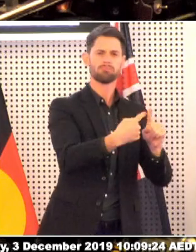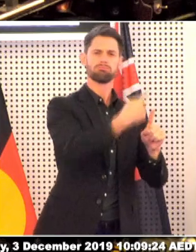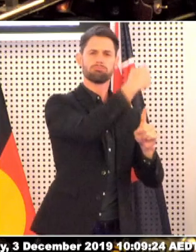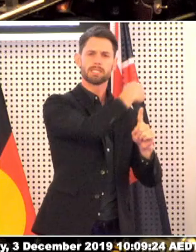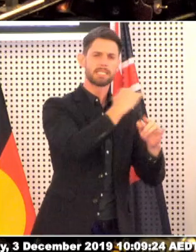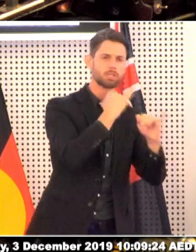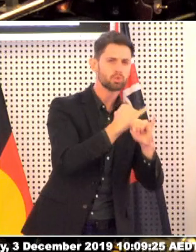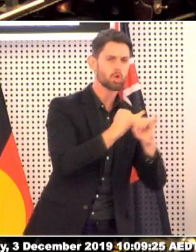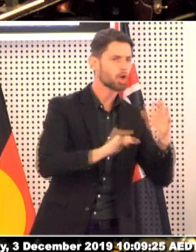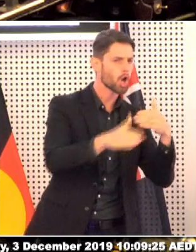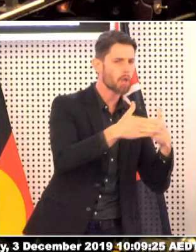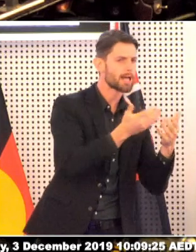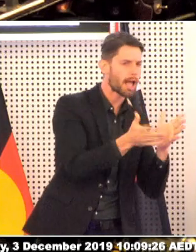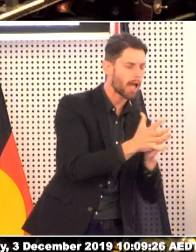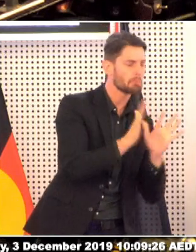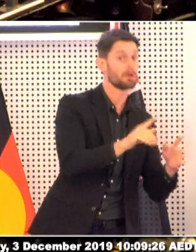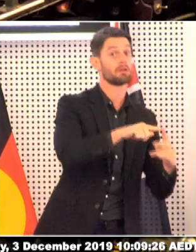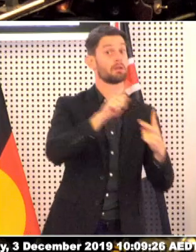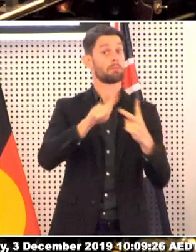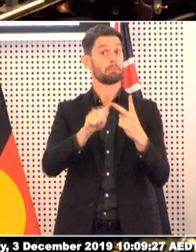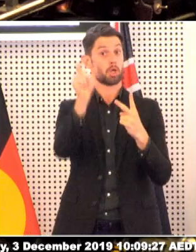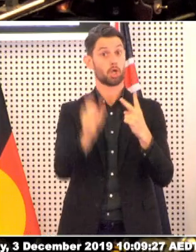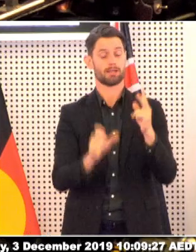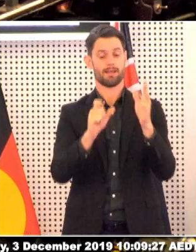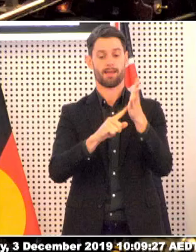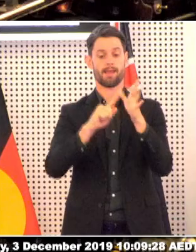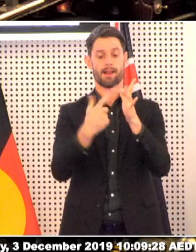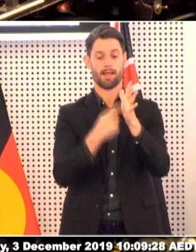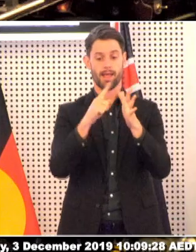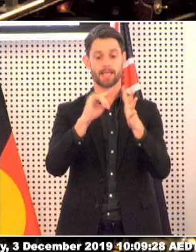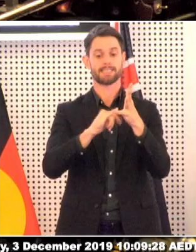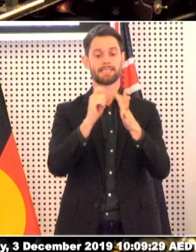Then we have Claire Spivakovsky who will speak to us about some of the practices in